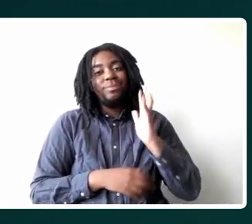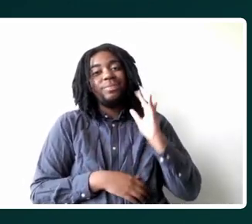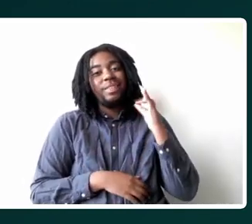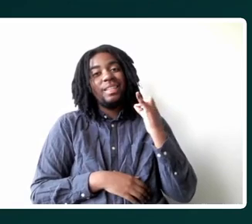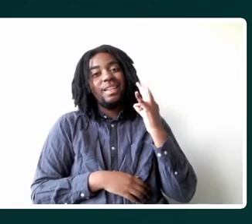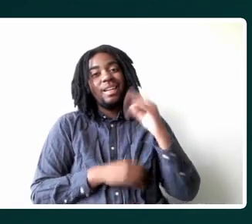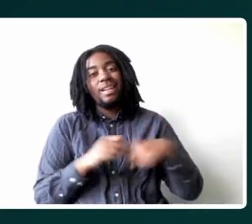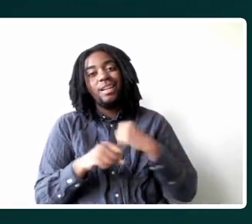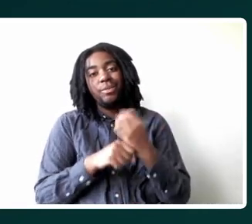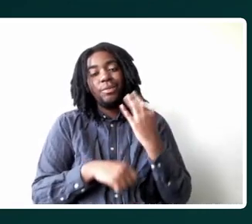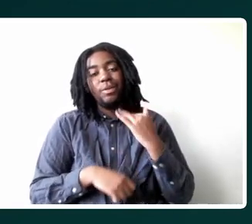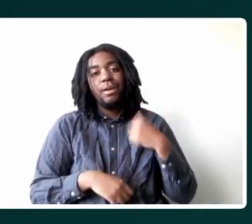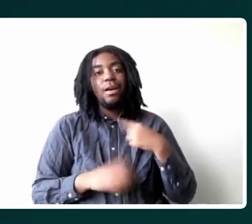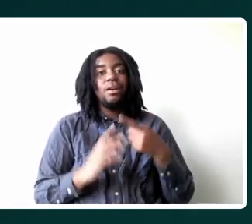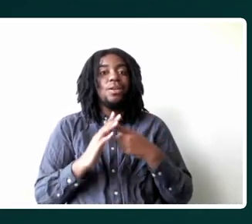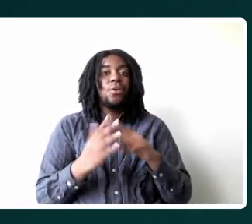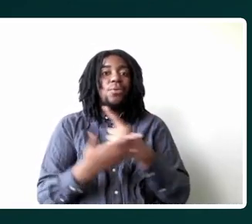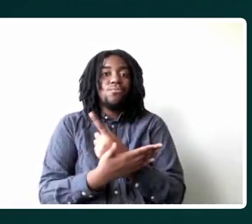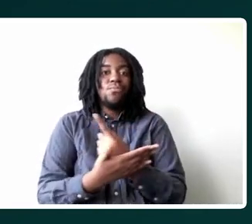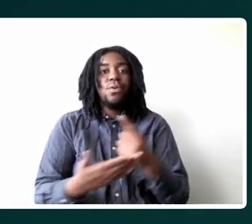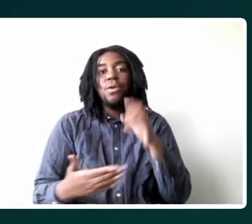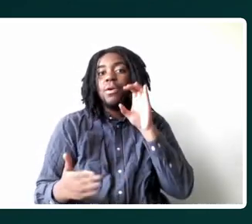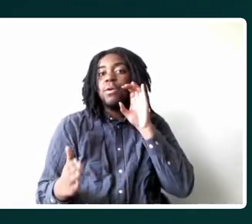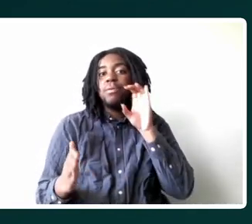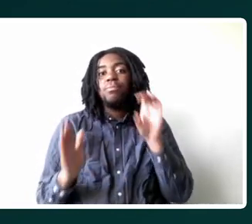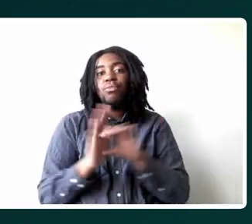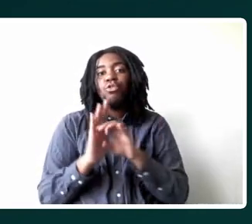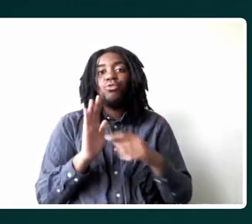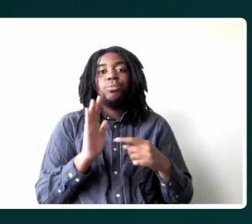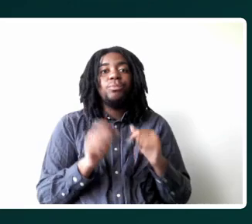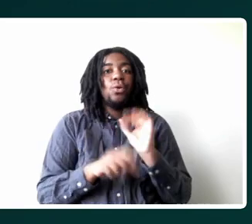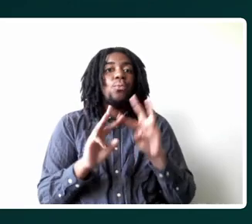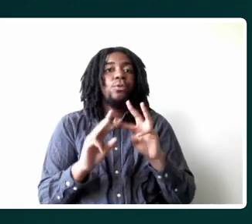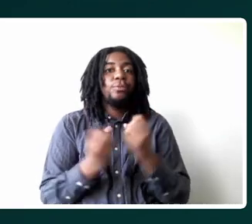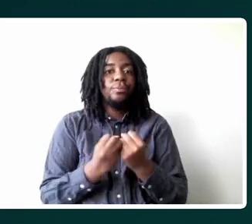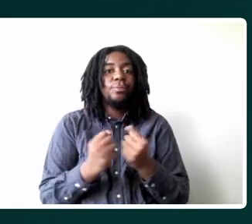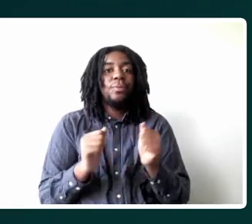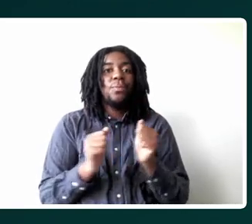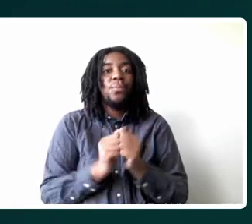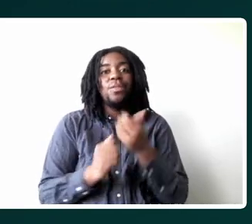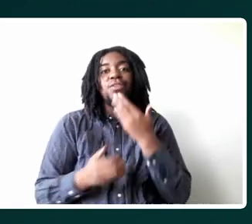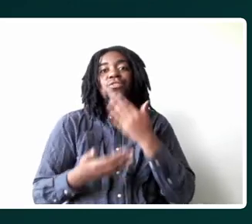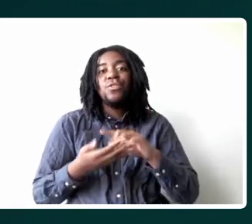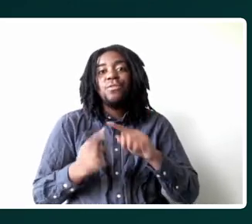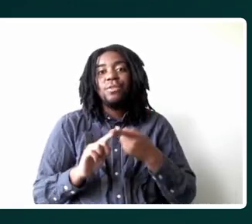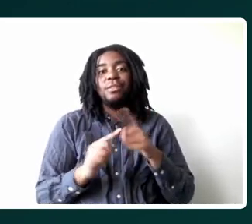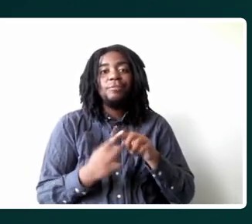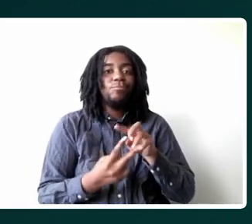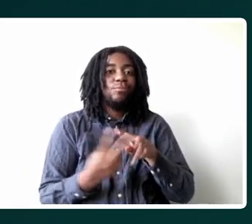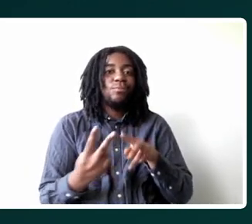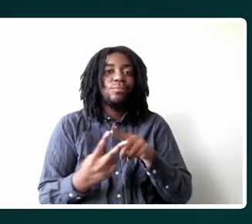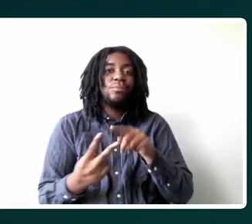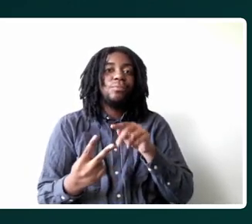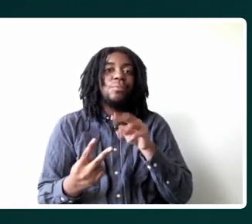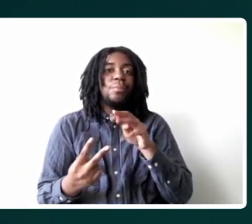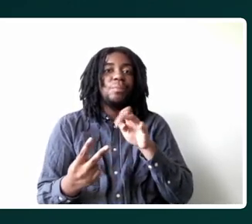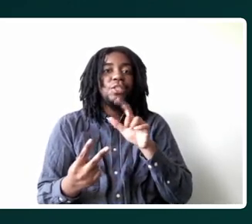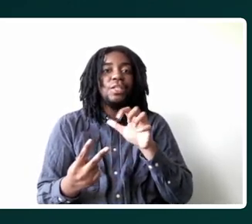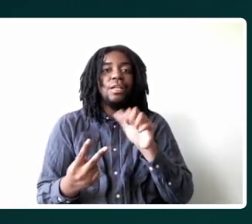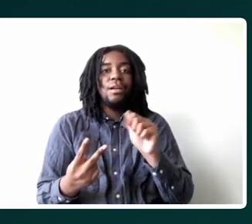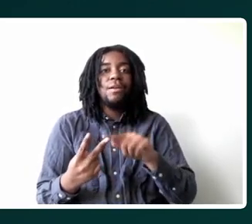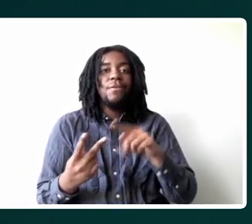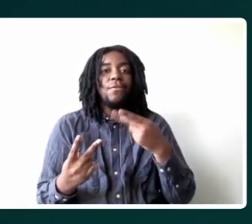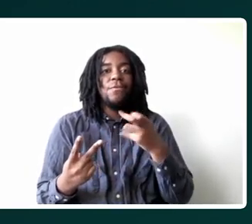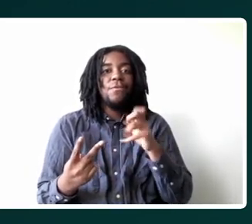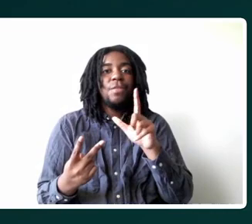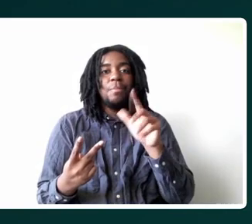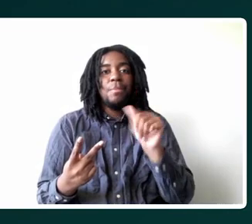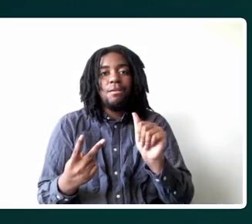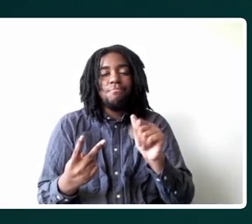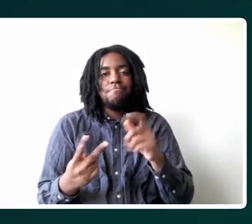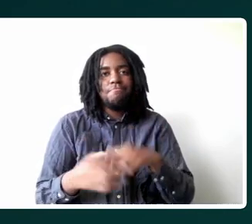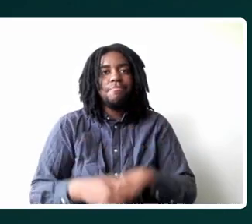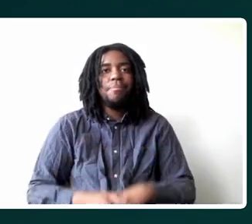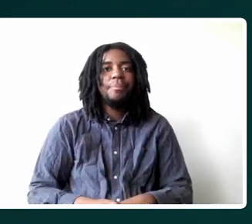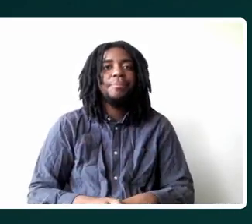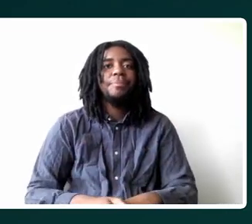portraiture workshop with my now good friends, Micheline Lavalle and Philippa Rappoport.